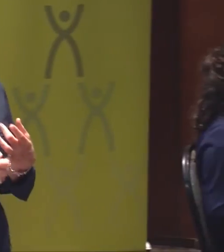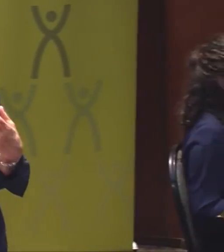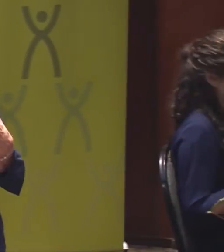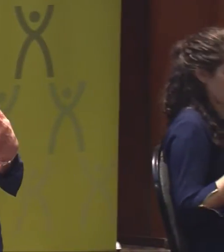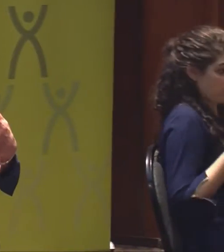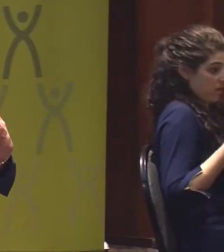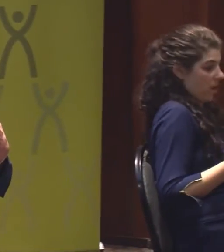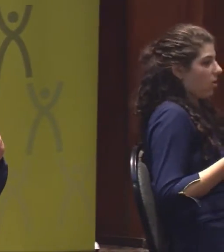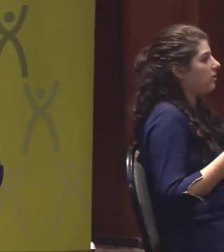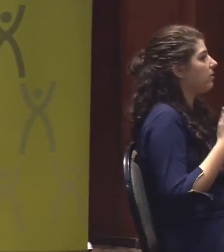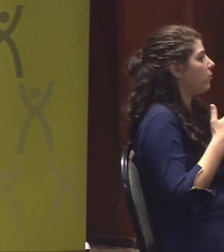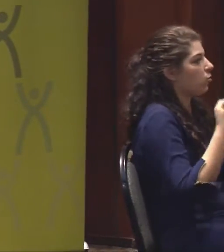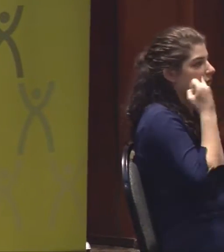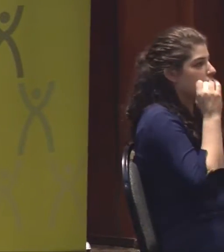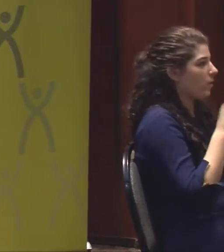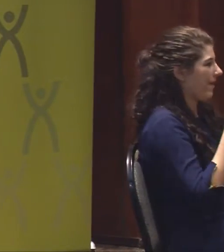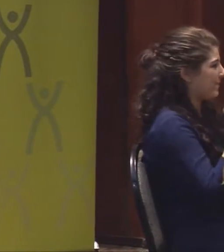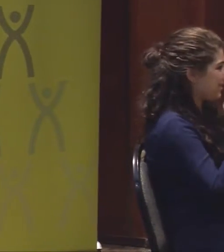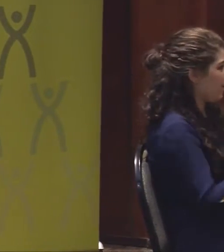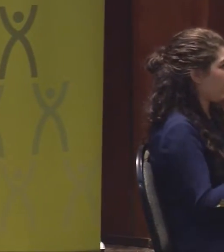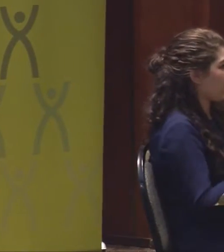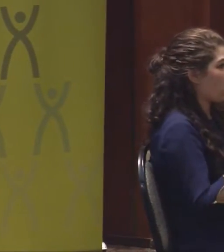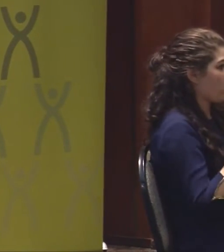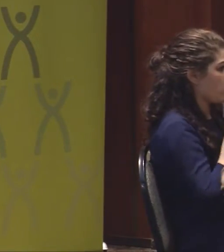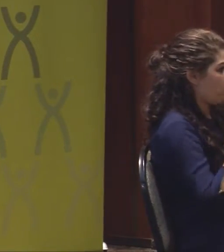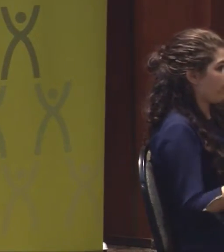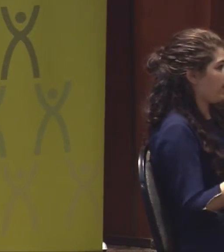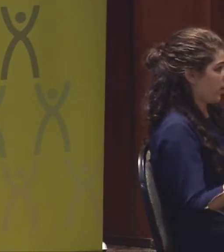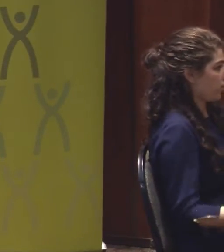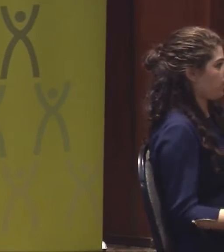even if they're not there. Okay.